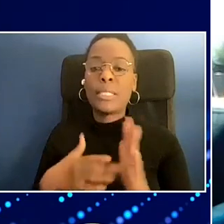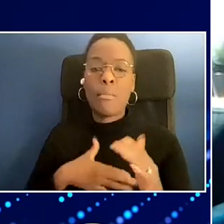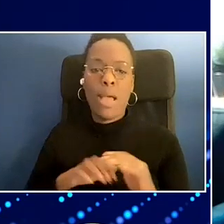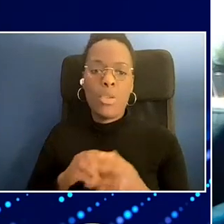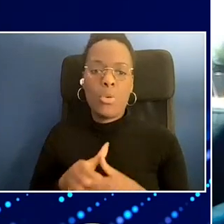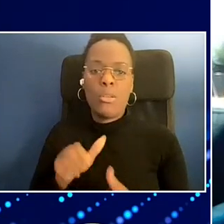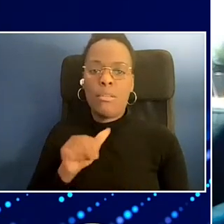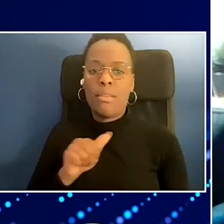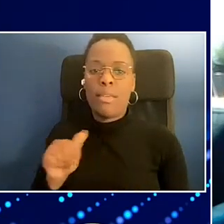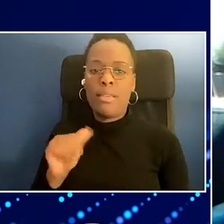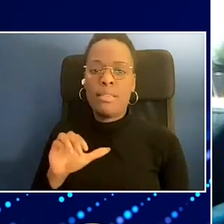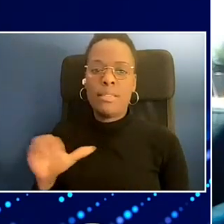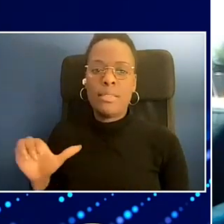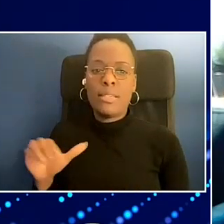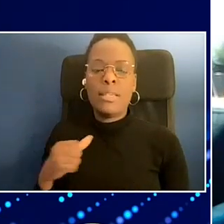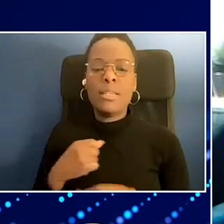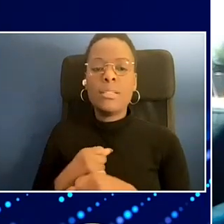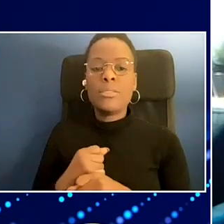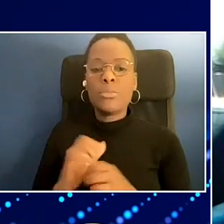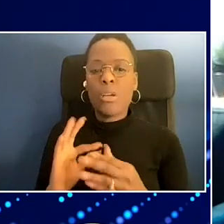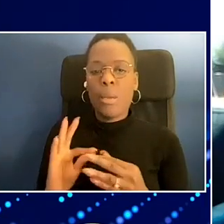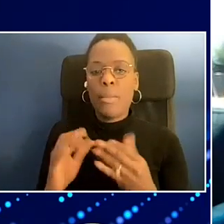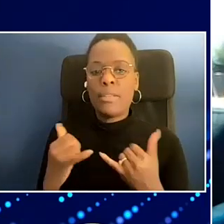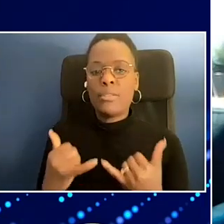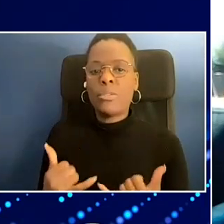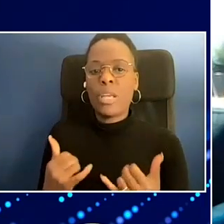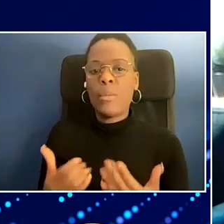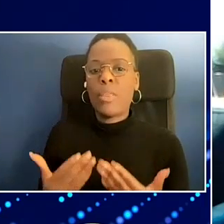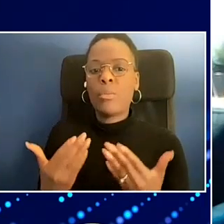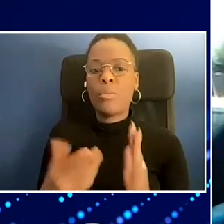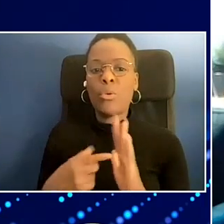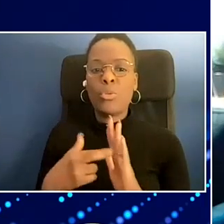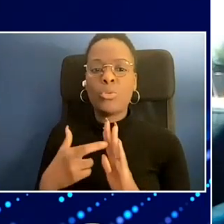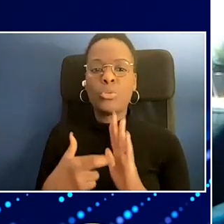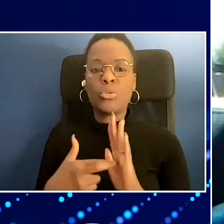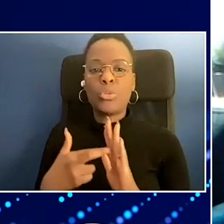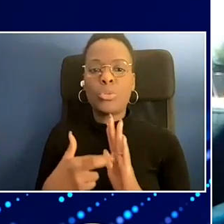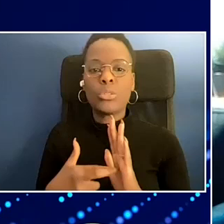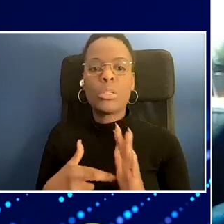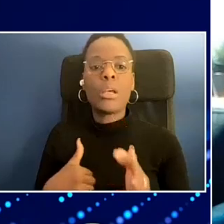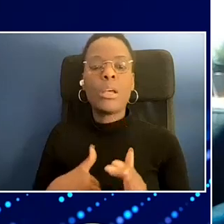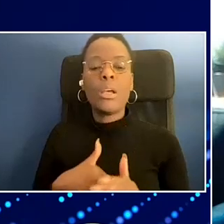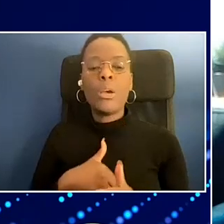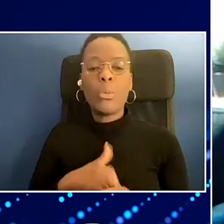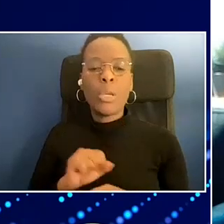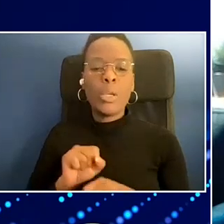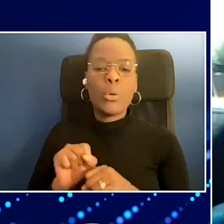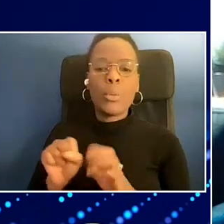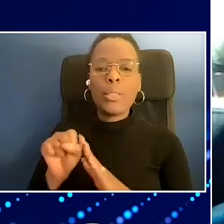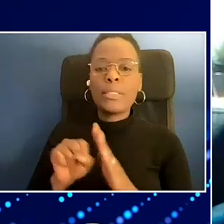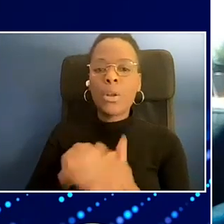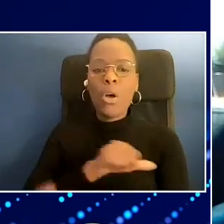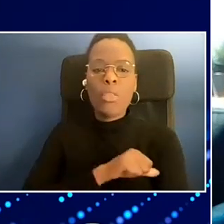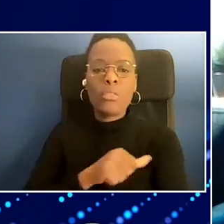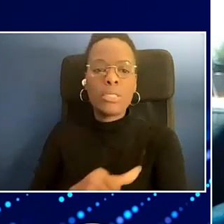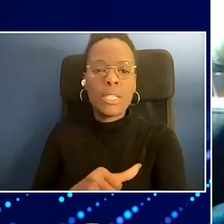authorization and who greatly appreciate the state authorization reciprocity agreement, object to some of the language in the current draft.